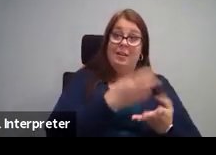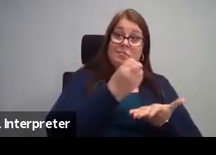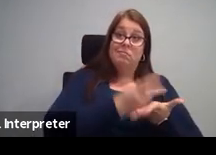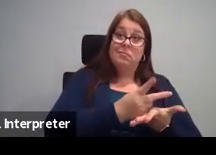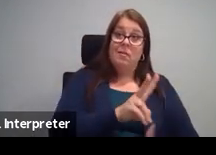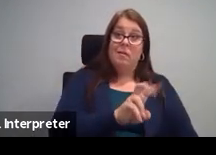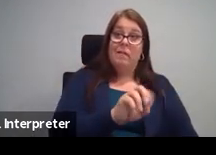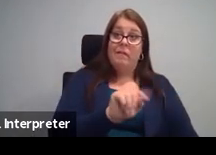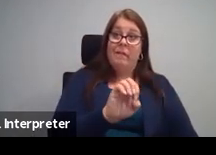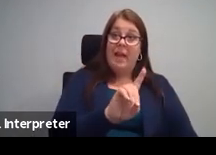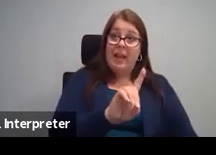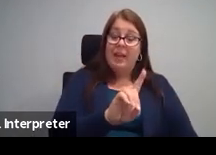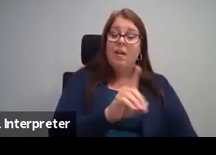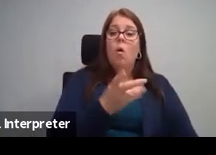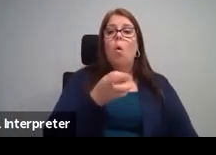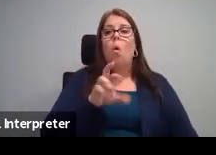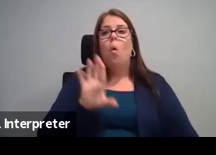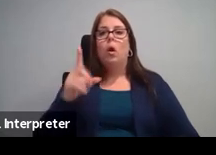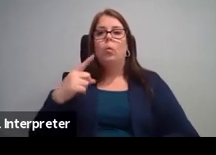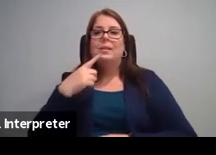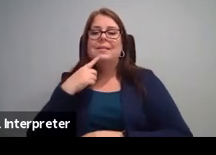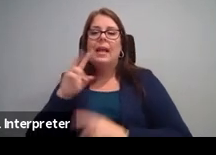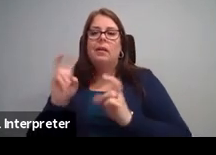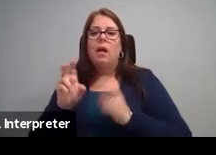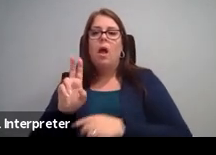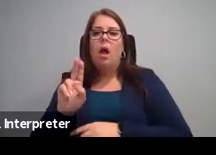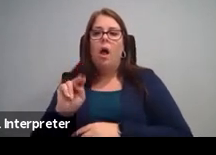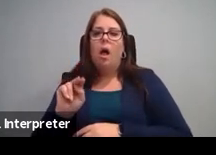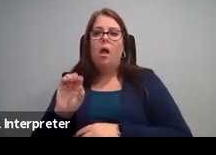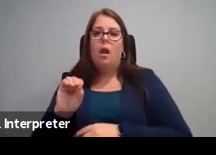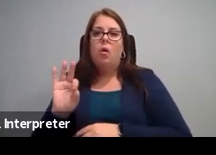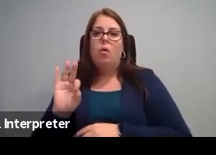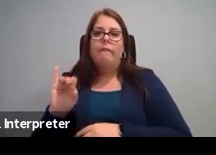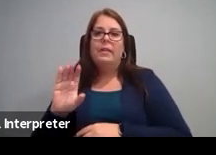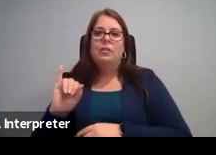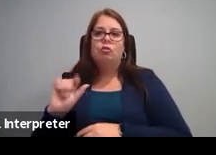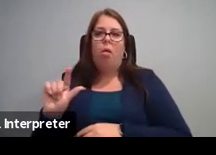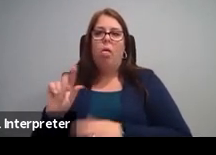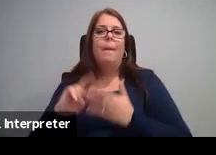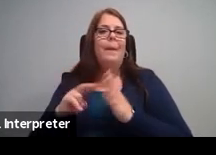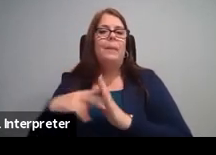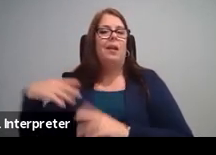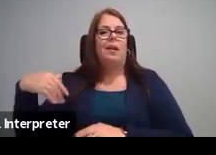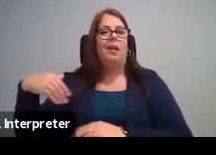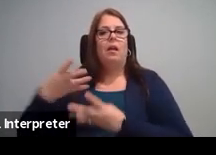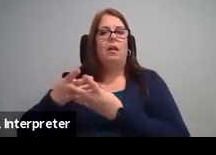Cathy Reznicek: It'll say on official Cathy Reznicek: Somewhere in the particular course itself. So we have